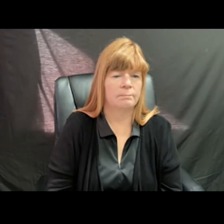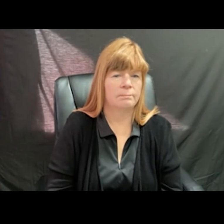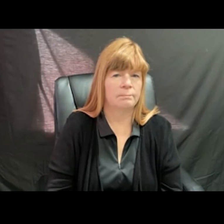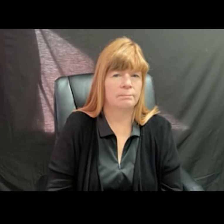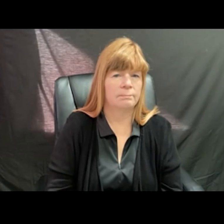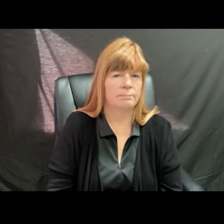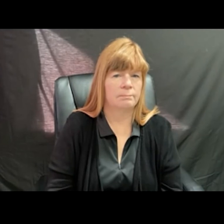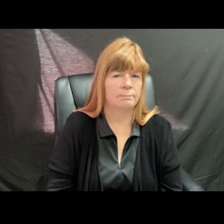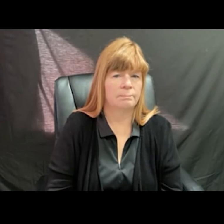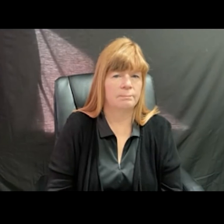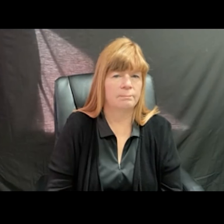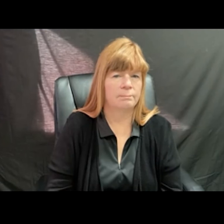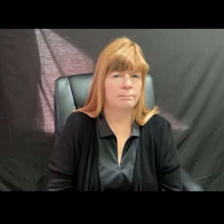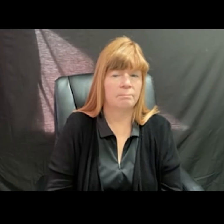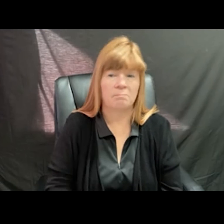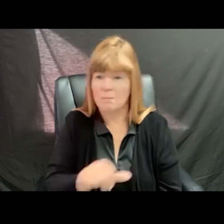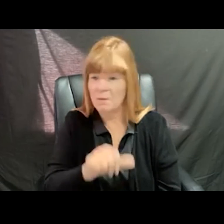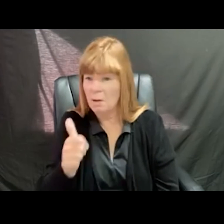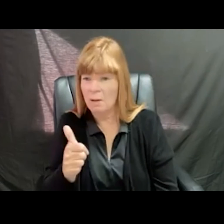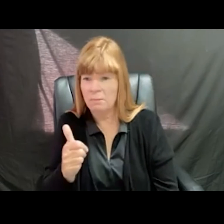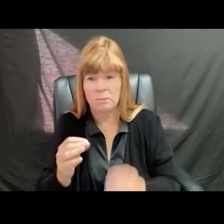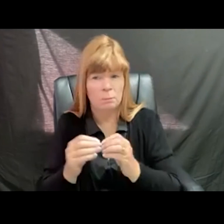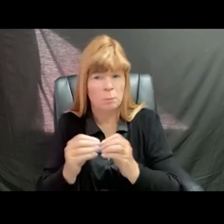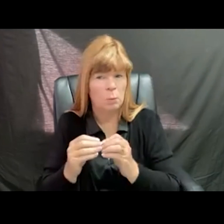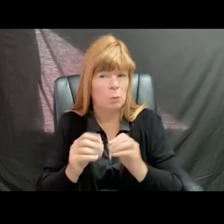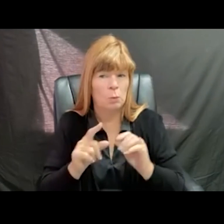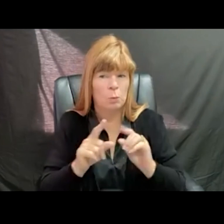Does anybody else have a question or comment for Steve?